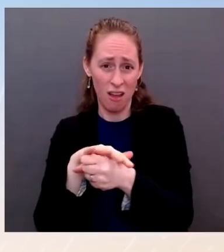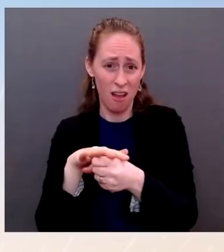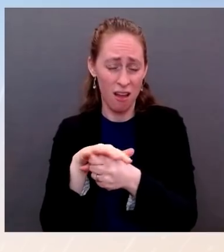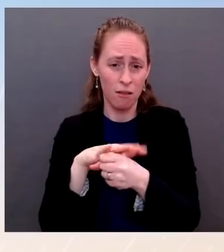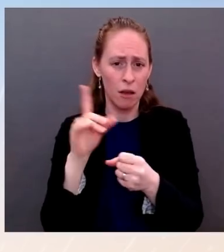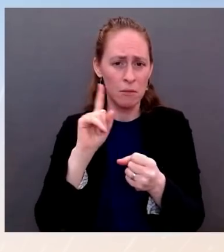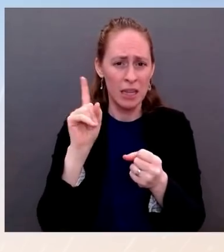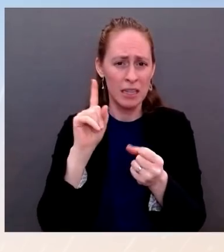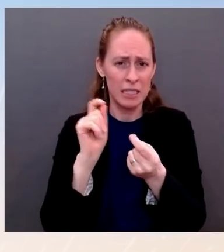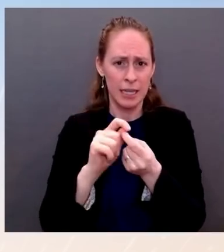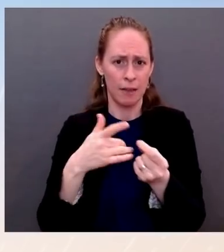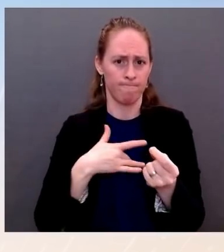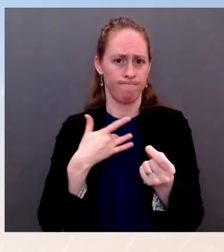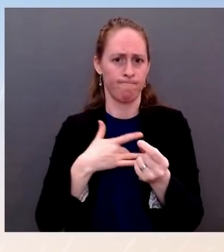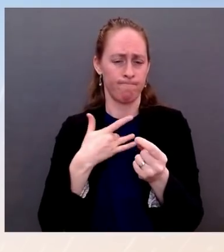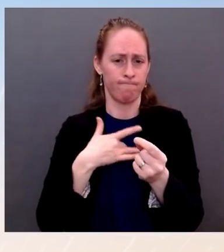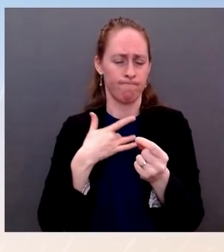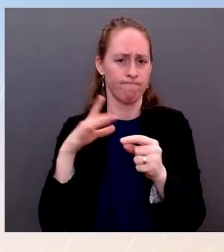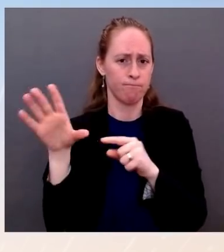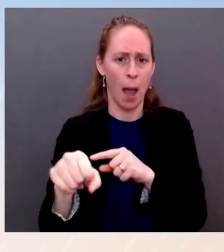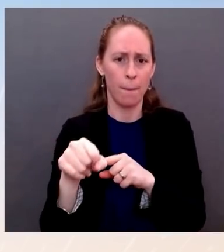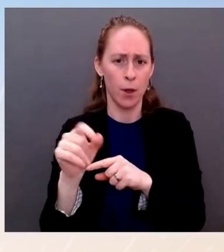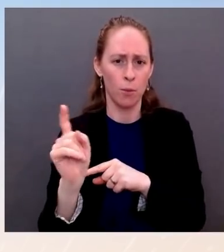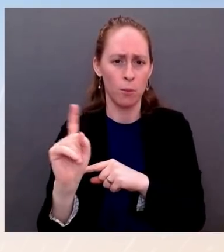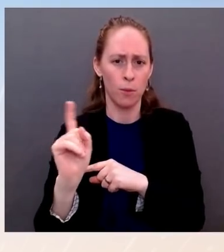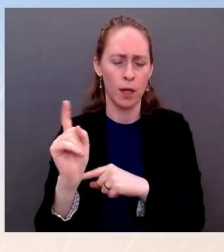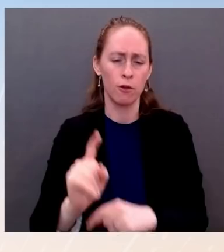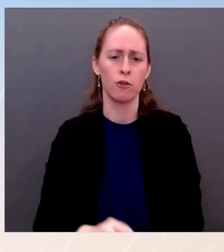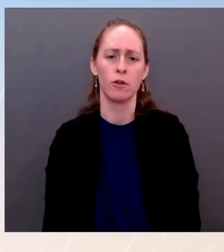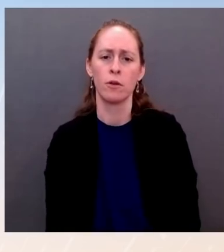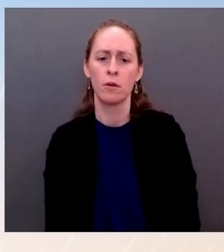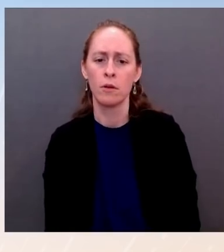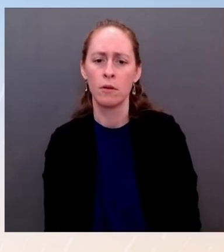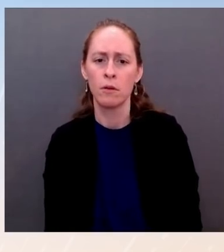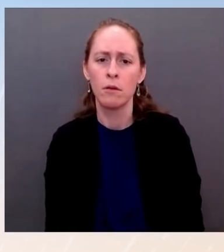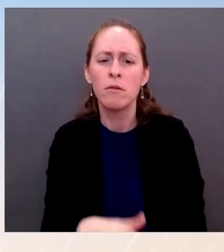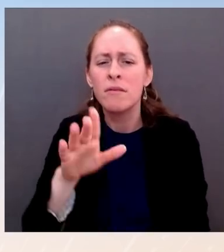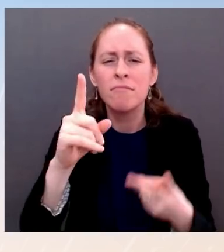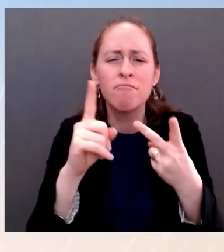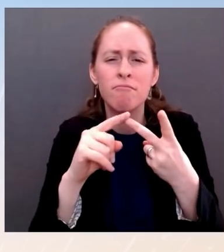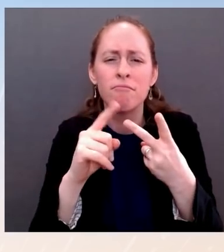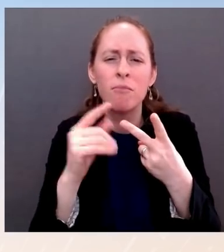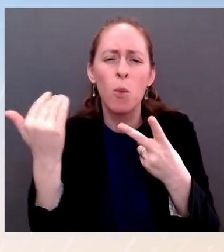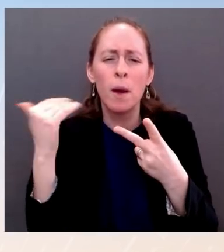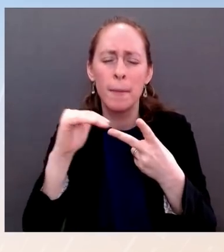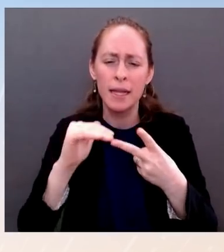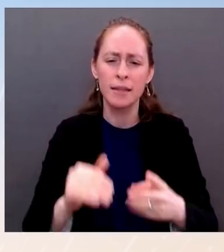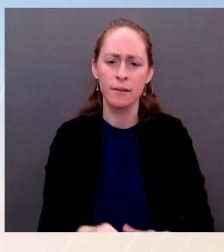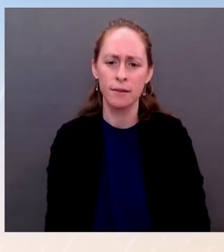Mr. Sullivan: When you say -- I'm sorry, can you repeat the second question? The Press: Just around the confidence that the intelligence world